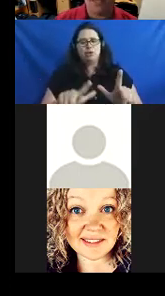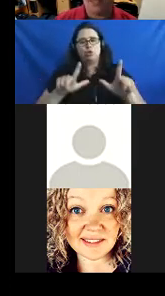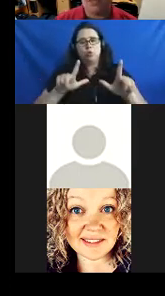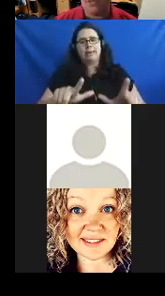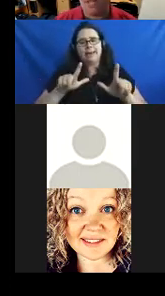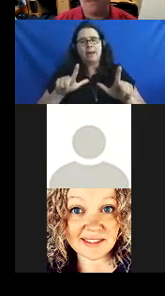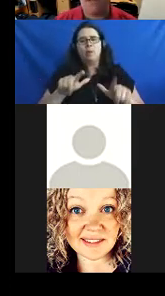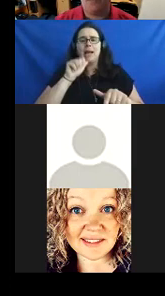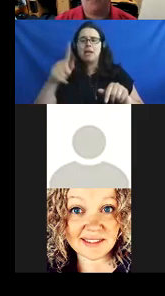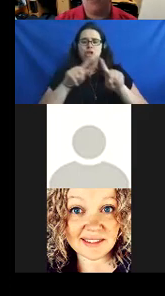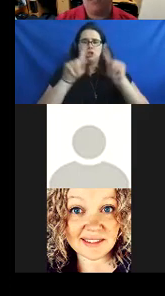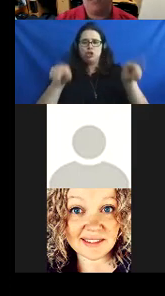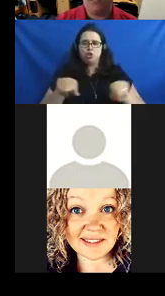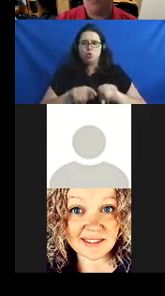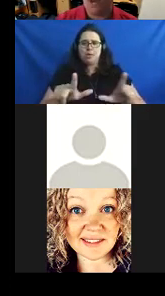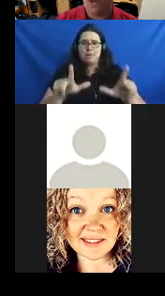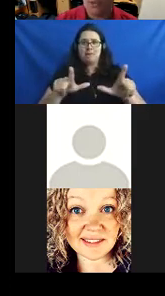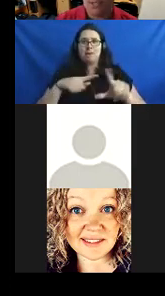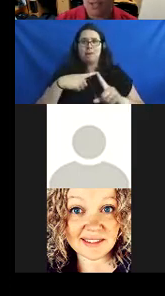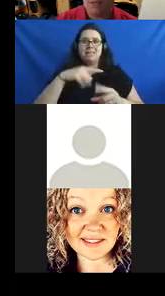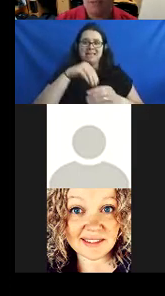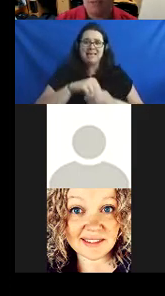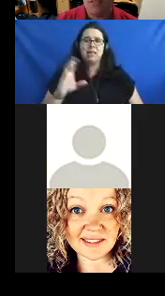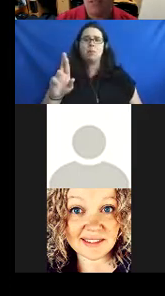SCREEN MAGNIFIER BUT WITHIN THE BROWSER ITSELF BECAUSE